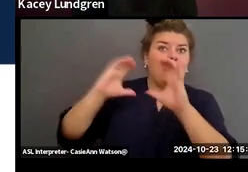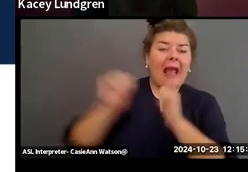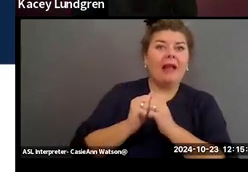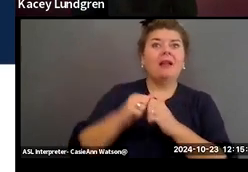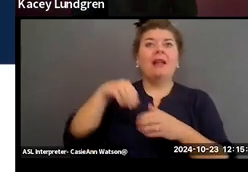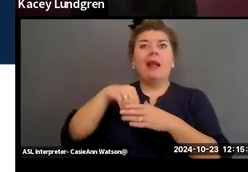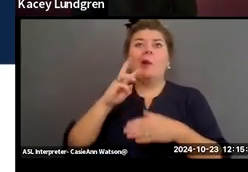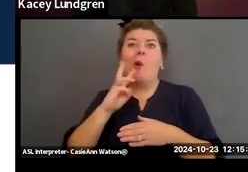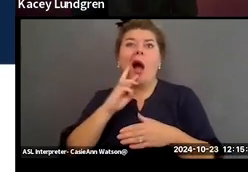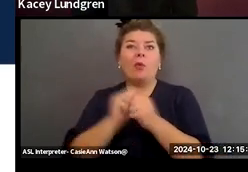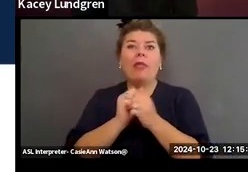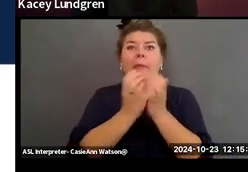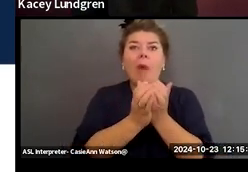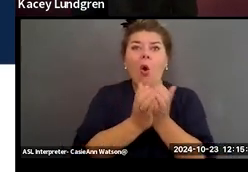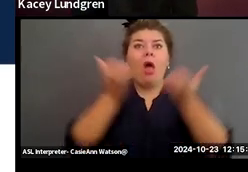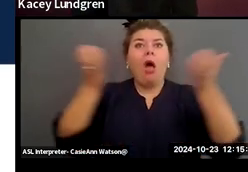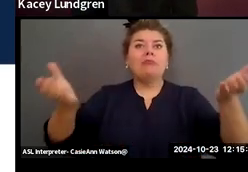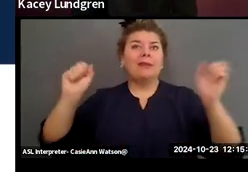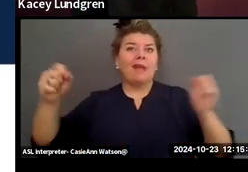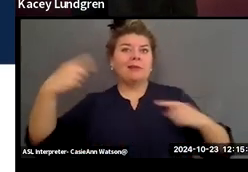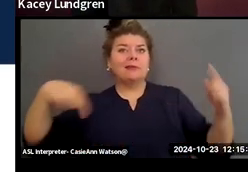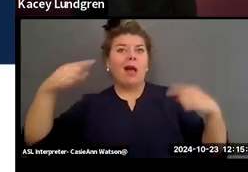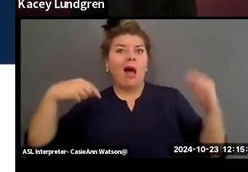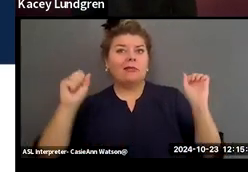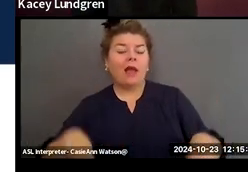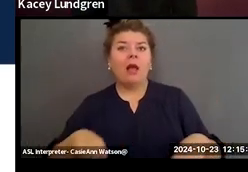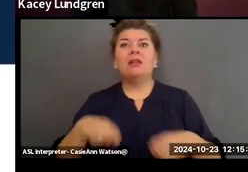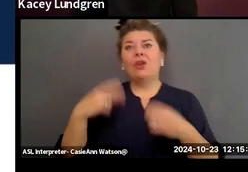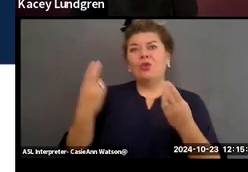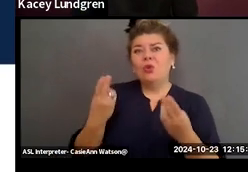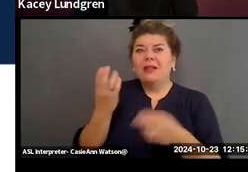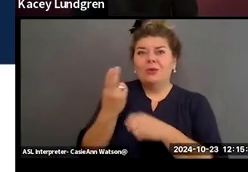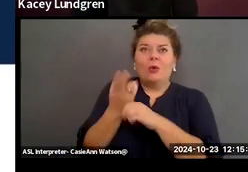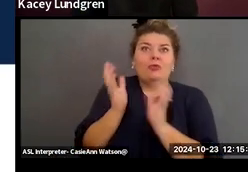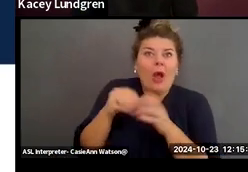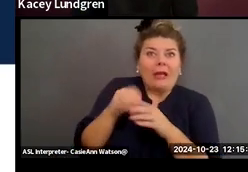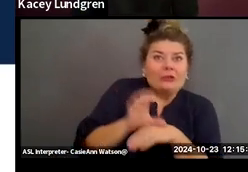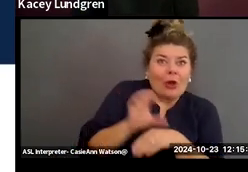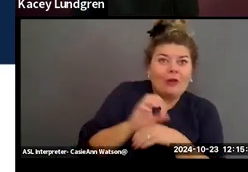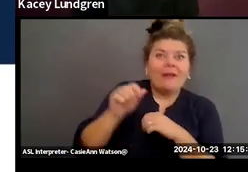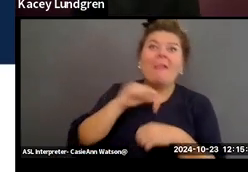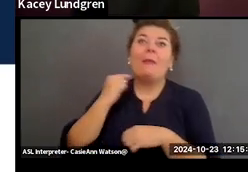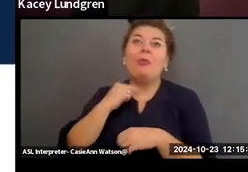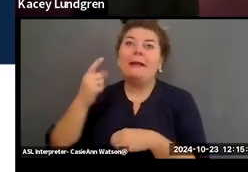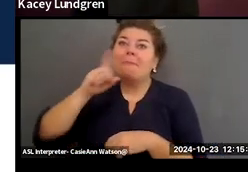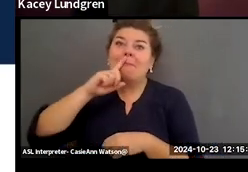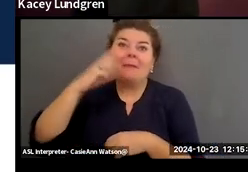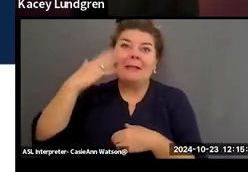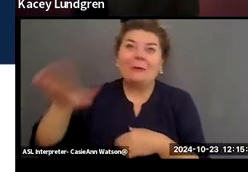between fishing boats, and they also used it to converse in church without the priest knowing. Hmm, so useful, right?